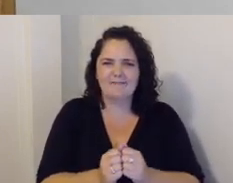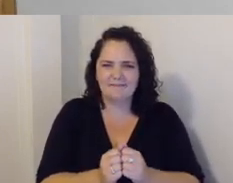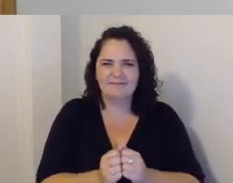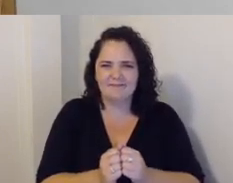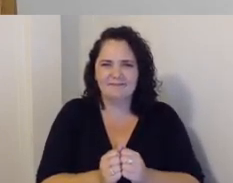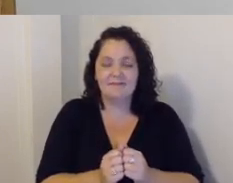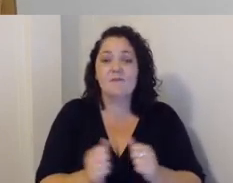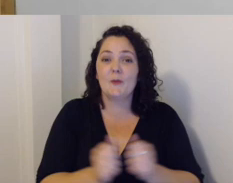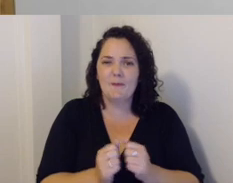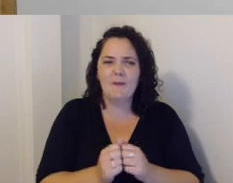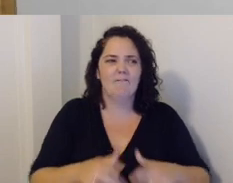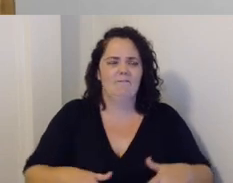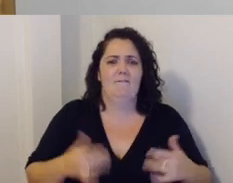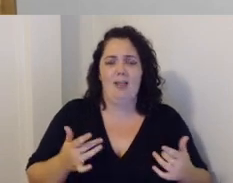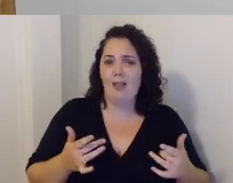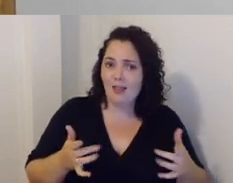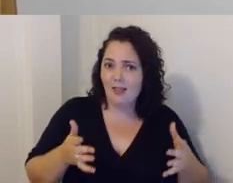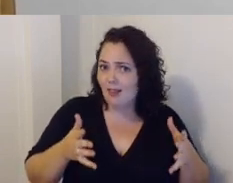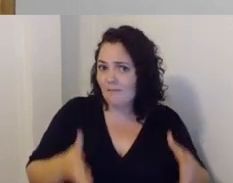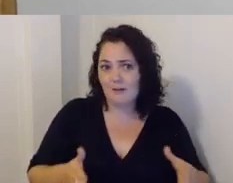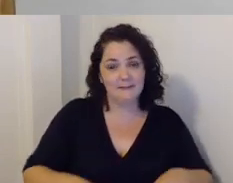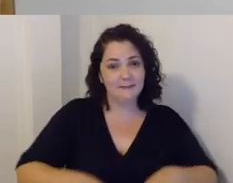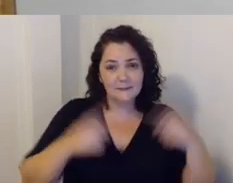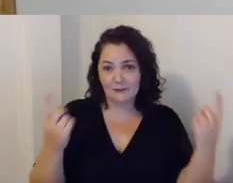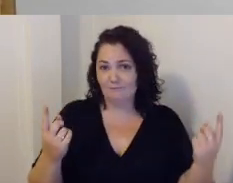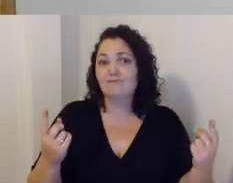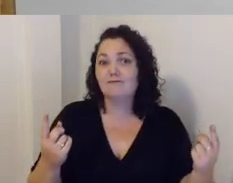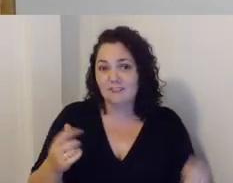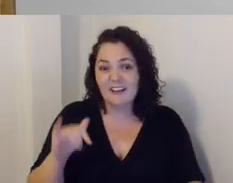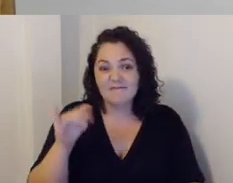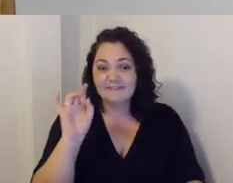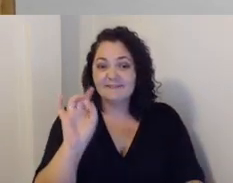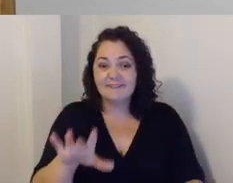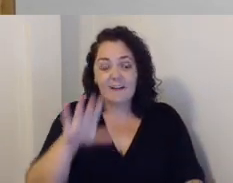paper a completely different feel. If you've never done this before, if you're an experienced drawer